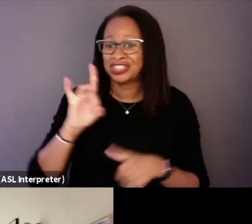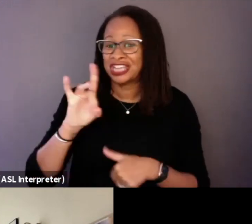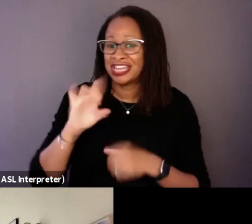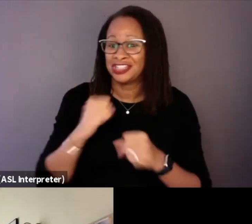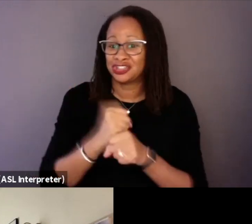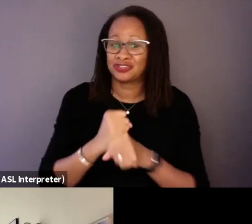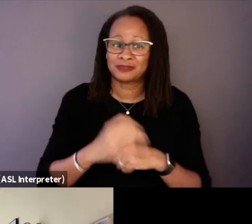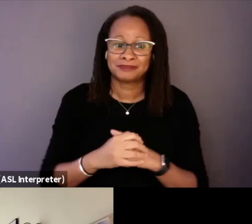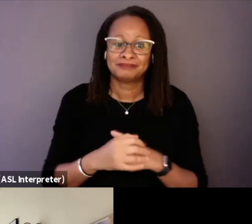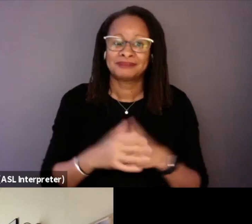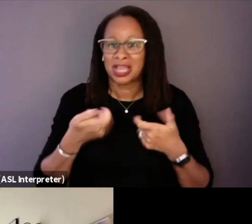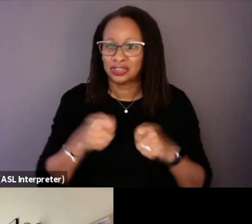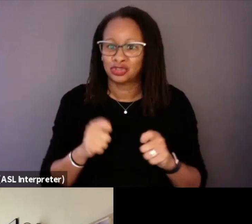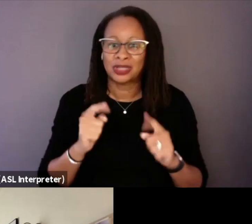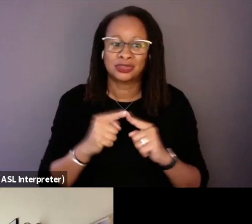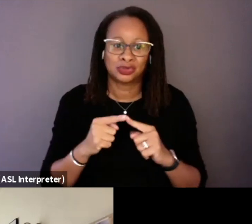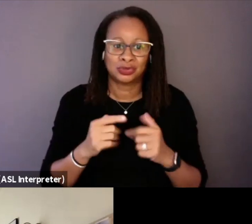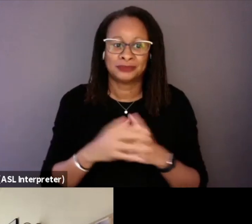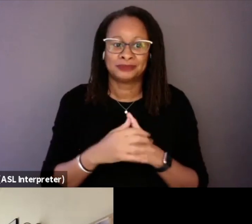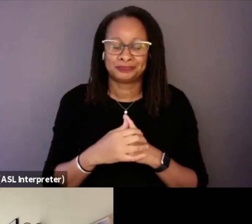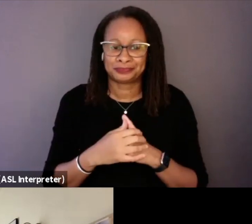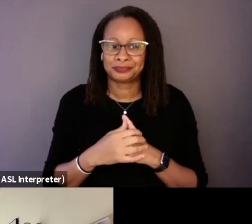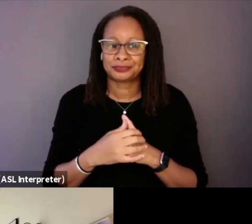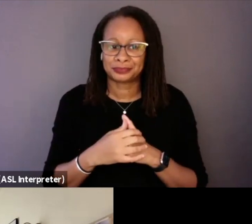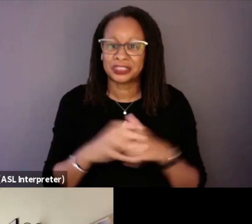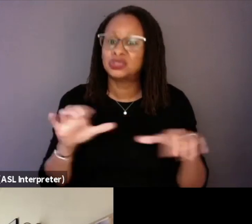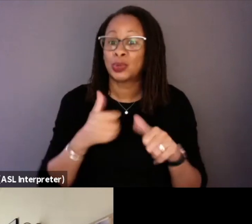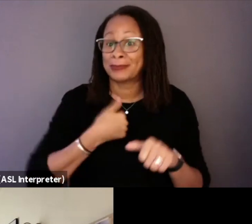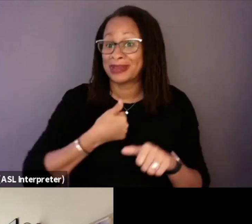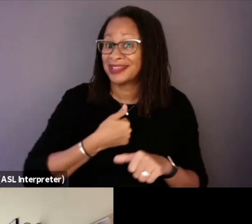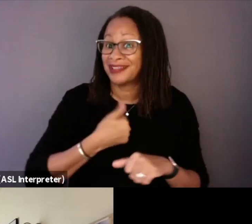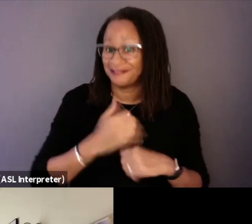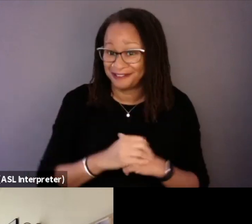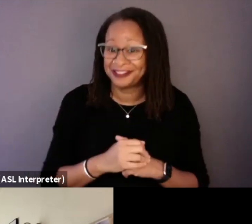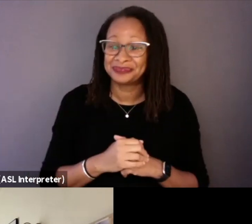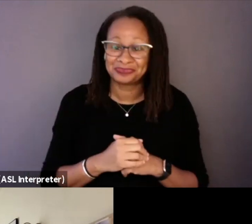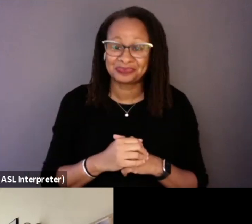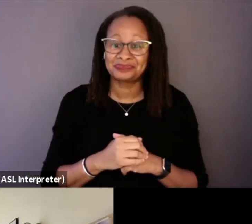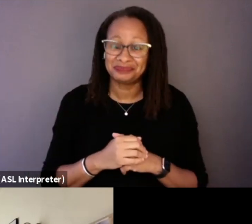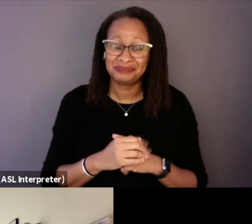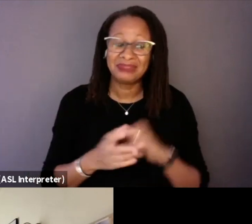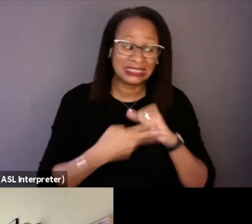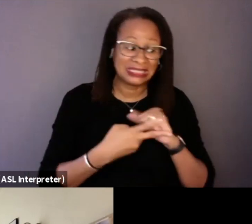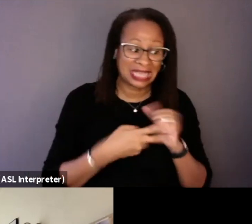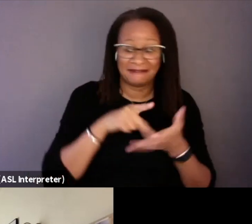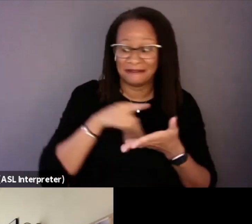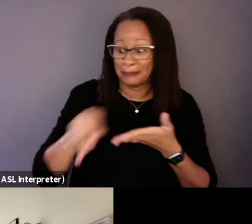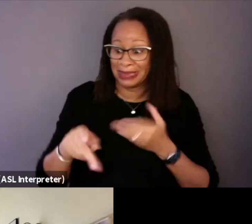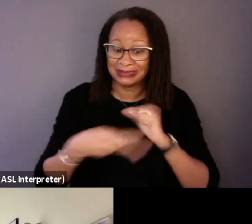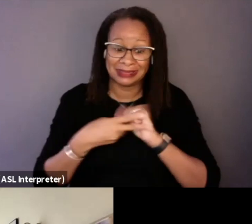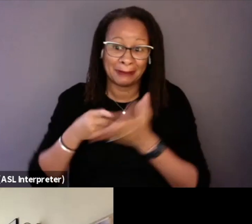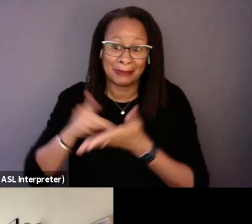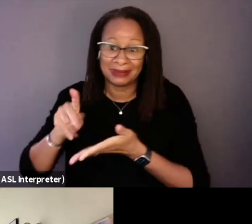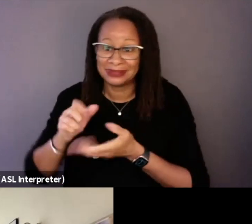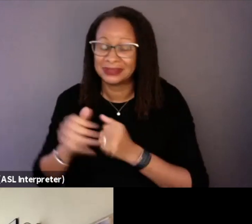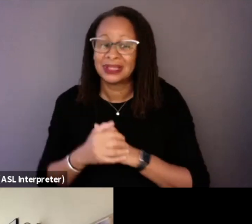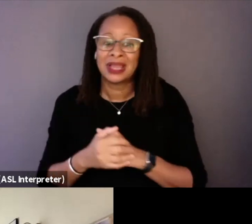I was trying to do it myself. But it really... I have to say taught me so many things,